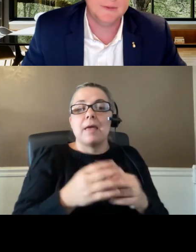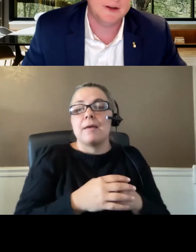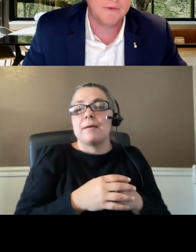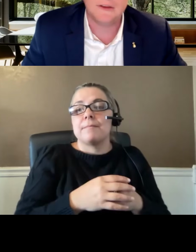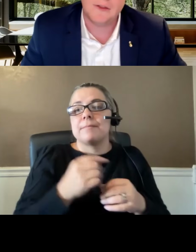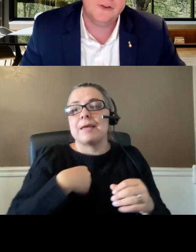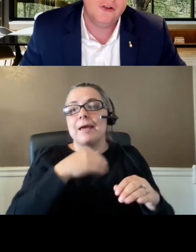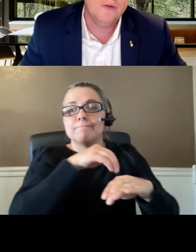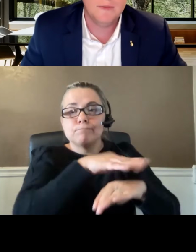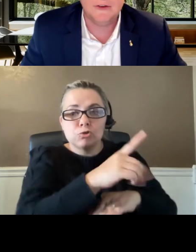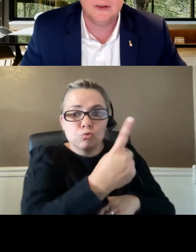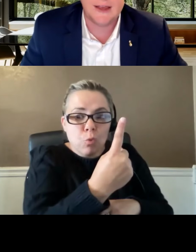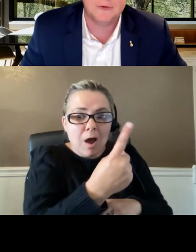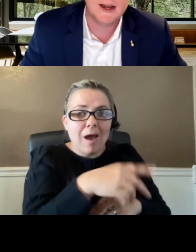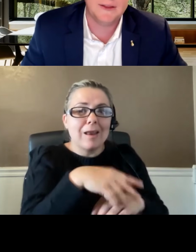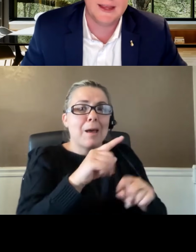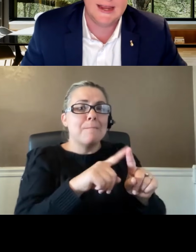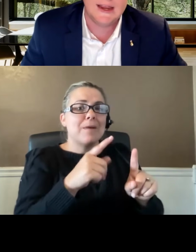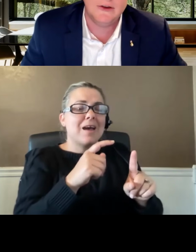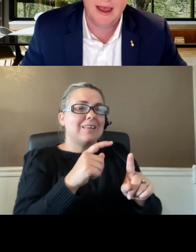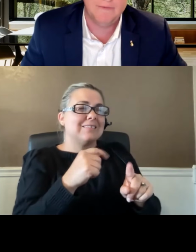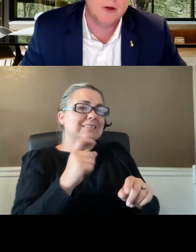doesn't seem to cover these other two, you might just ask right out of the gate 'hey do you have